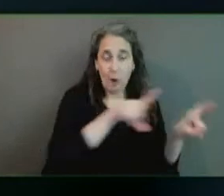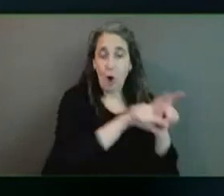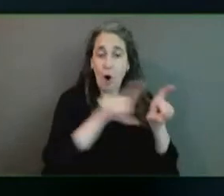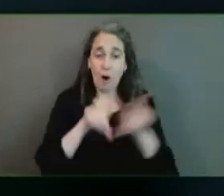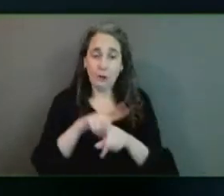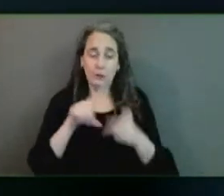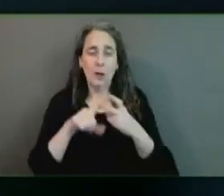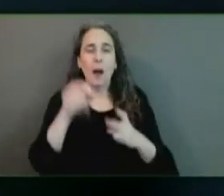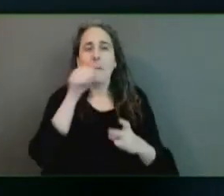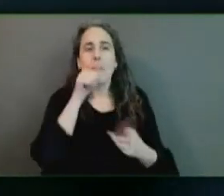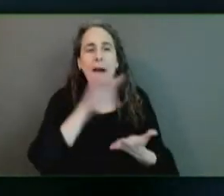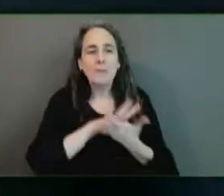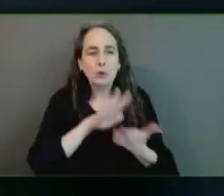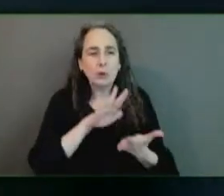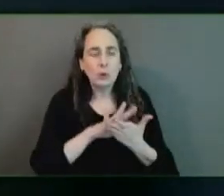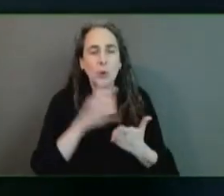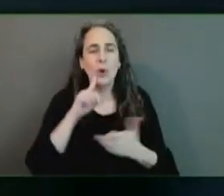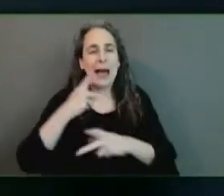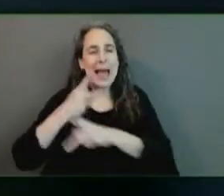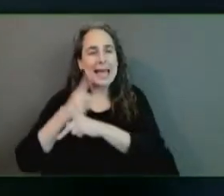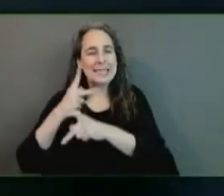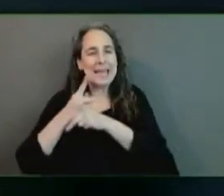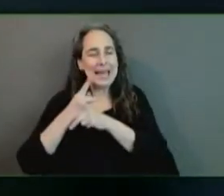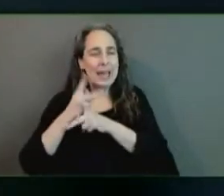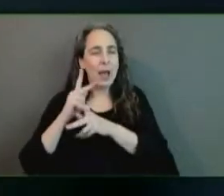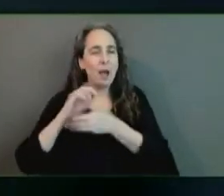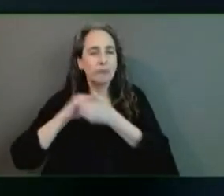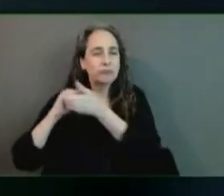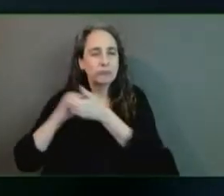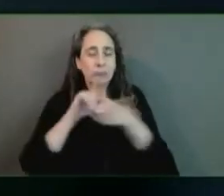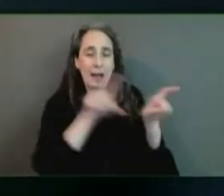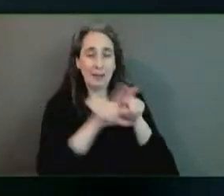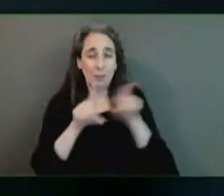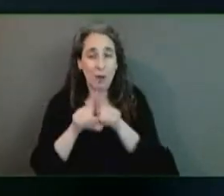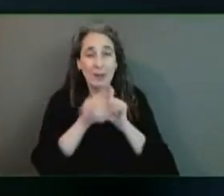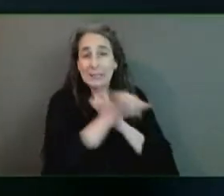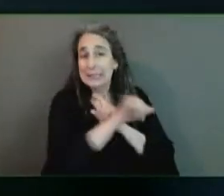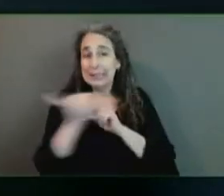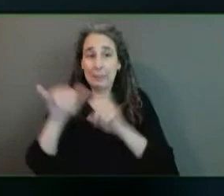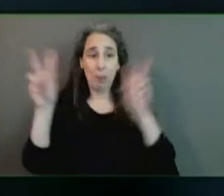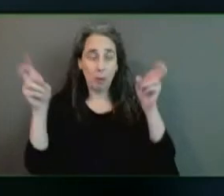only M.C.P.S. to provide tests, but our private school and our